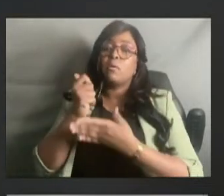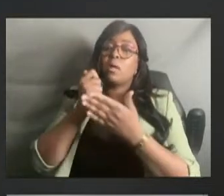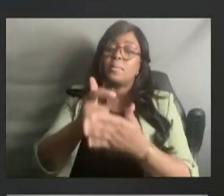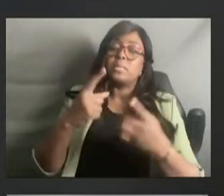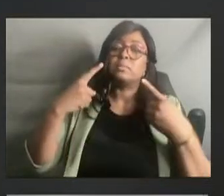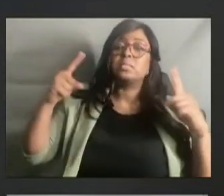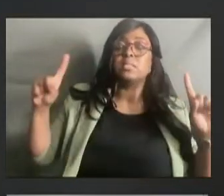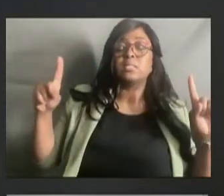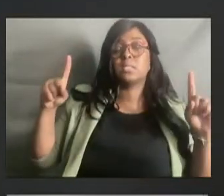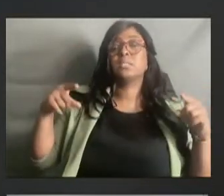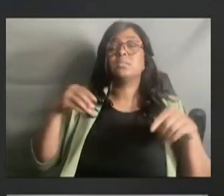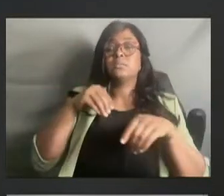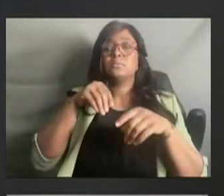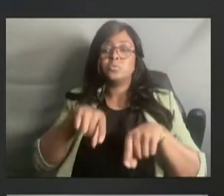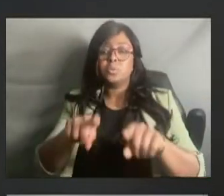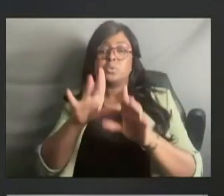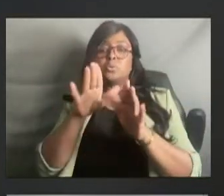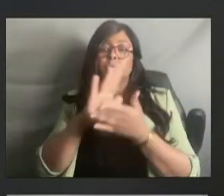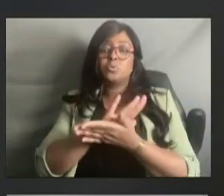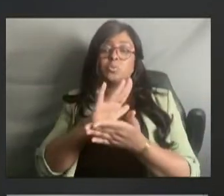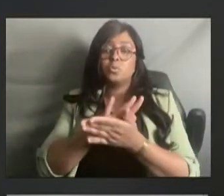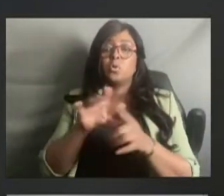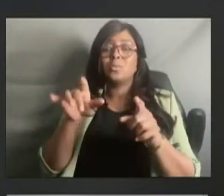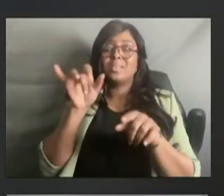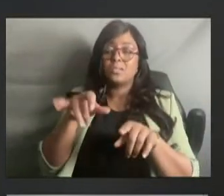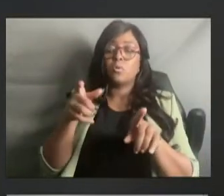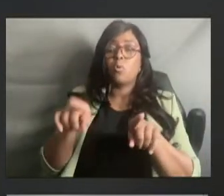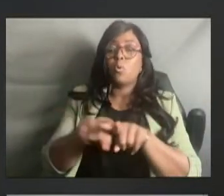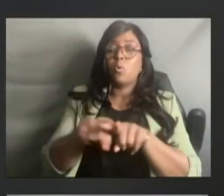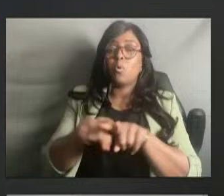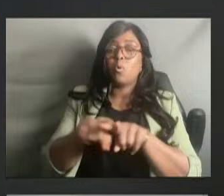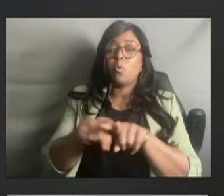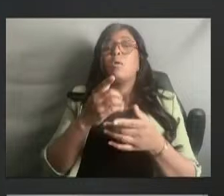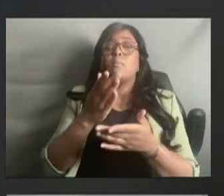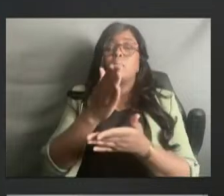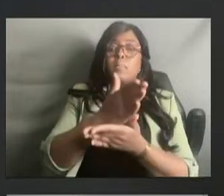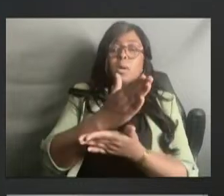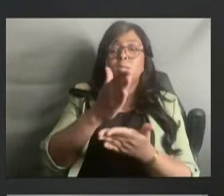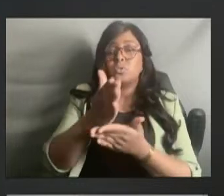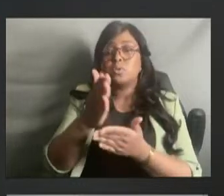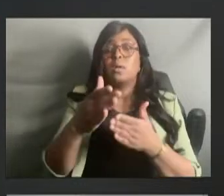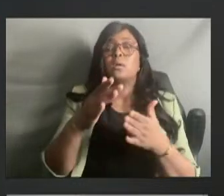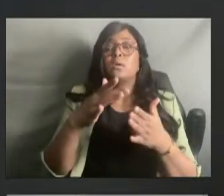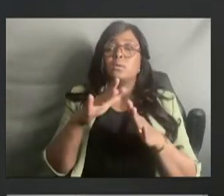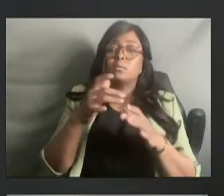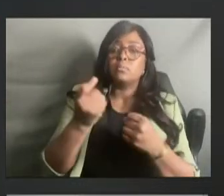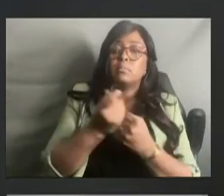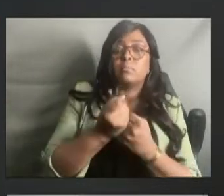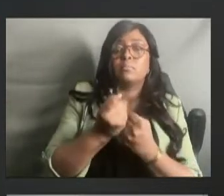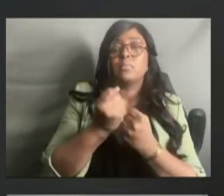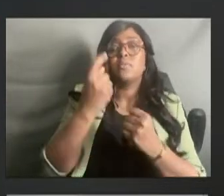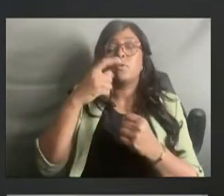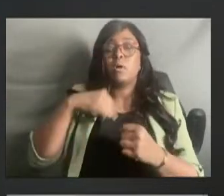access to materials and supplies that are going to help them be successful in schools. This is